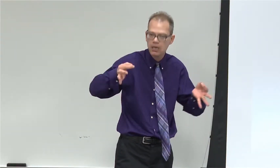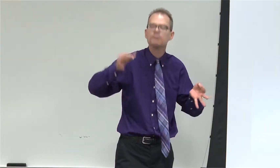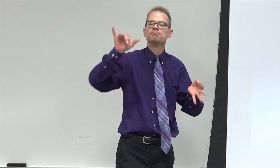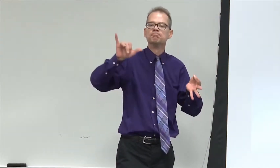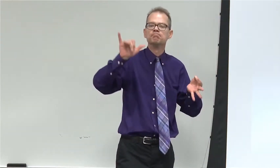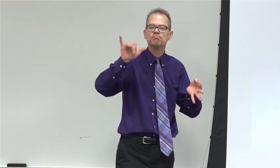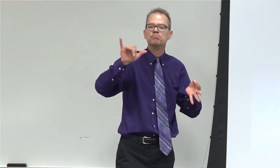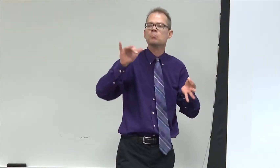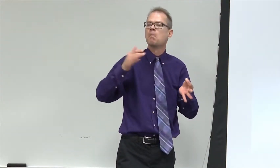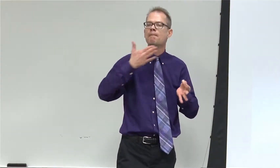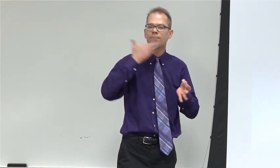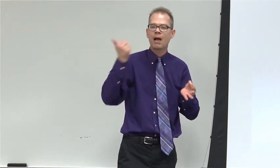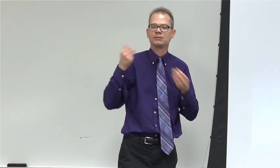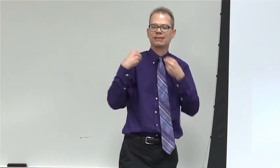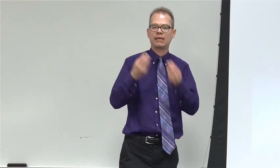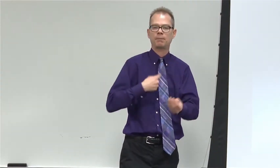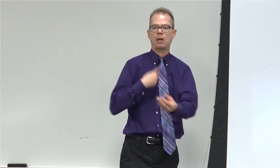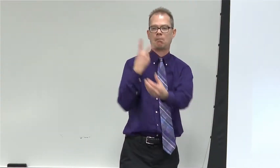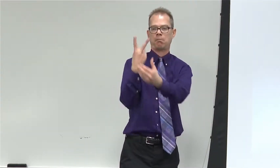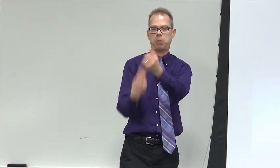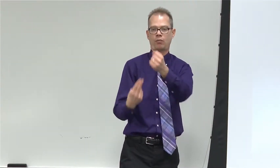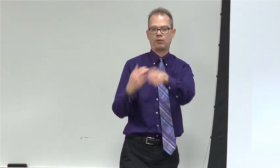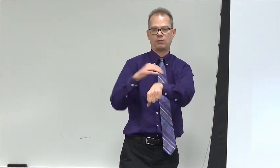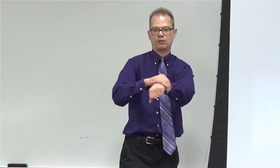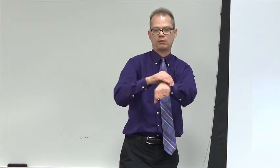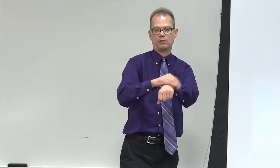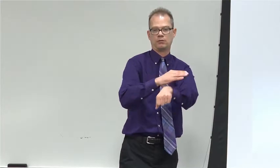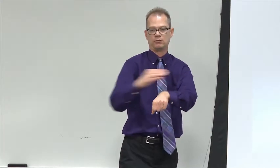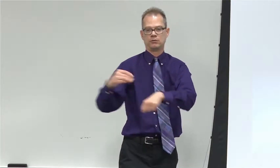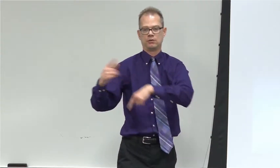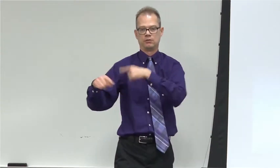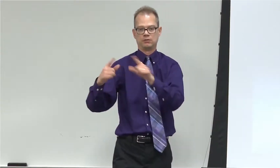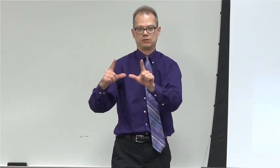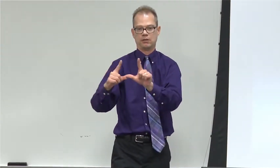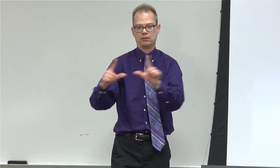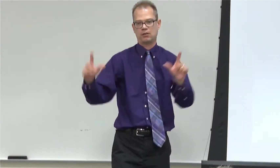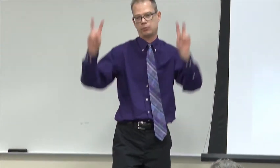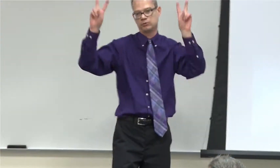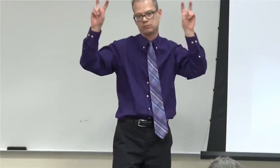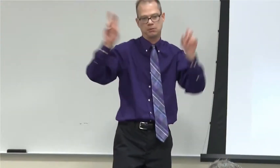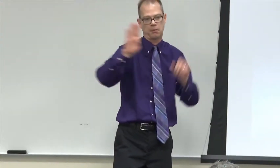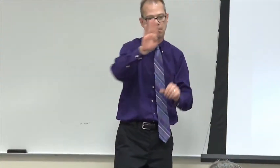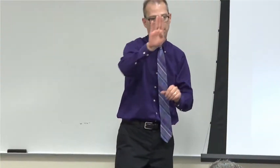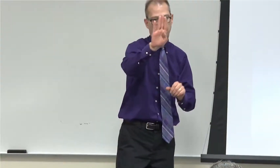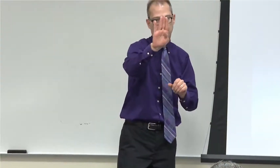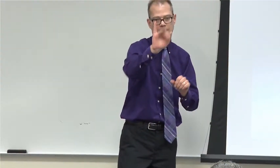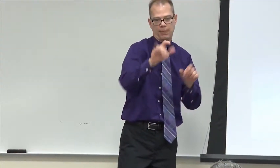So my parents decided that it was probably best to give me both English and sign language.